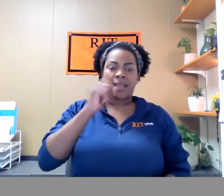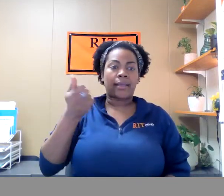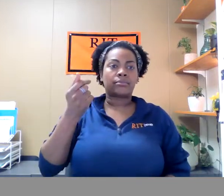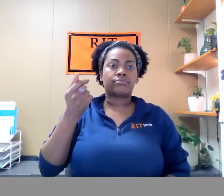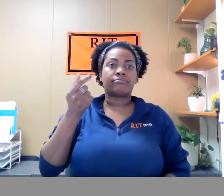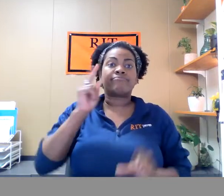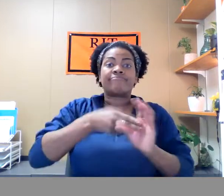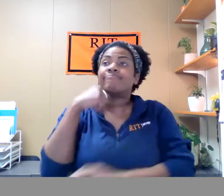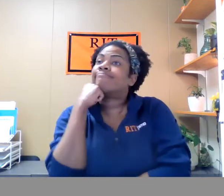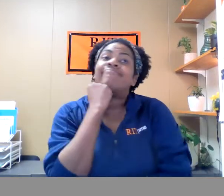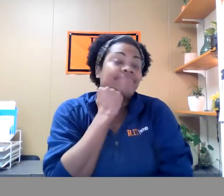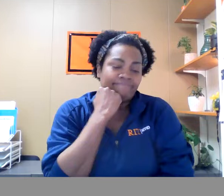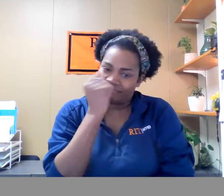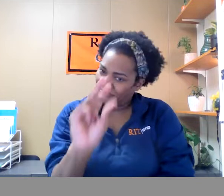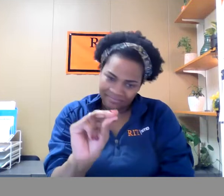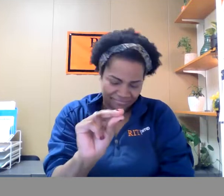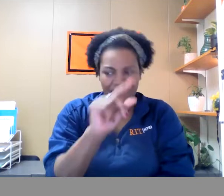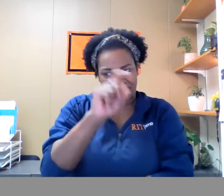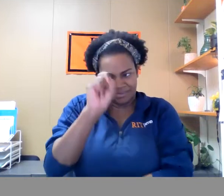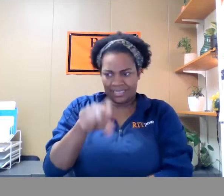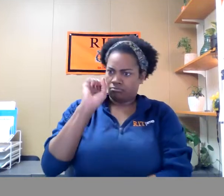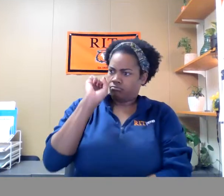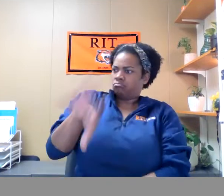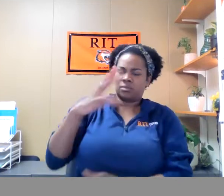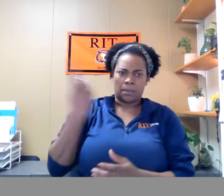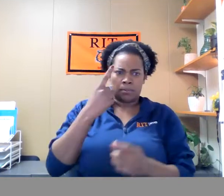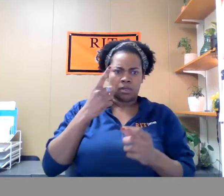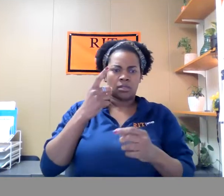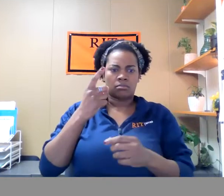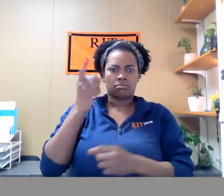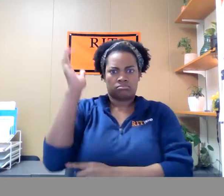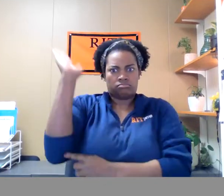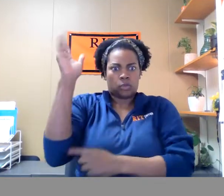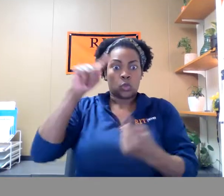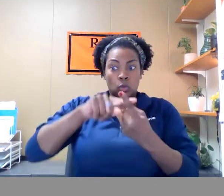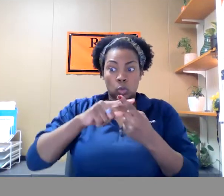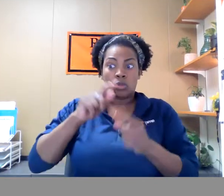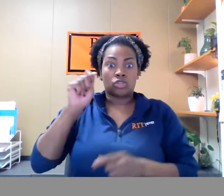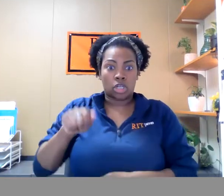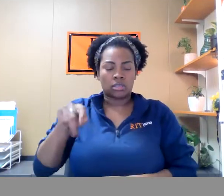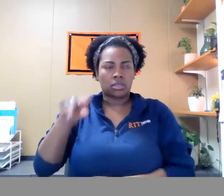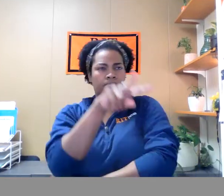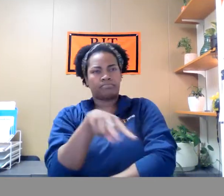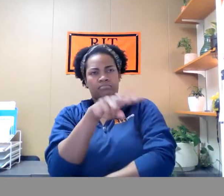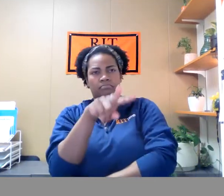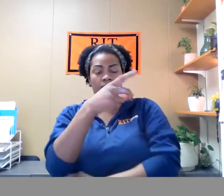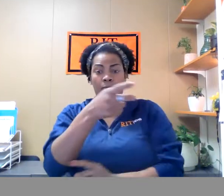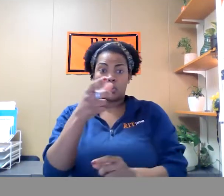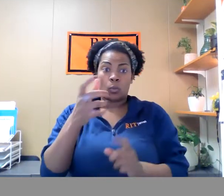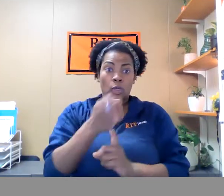If you have an idea and you're like, "Huh, I'm just gonna come in and watch and observe," no, this isn't the environment for you.